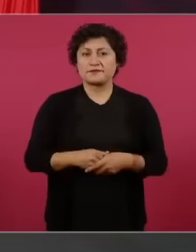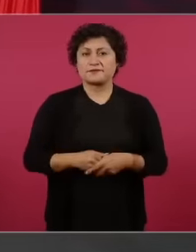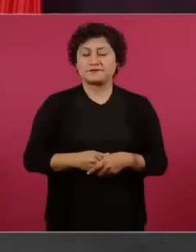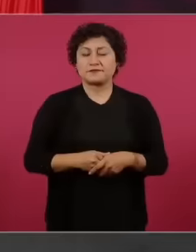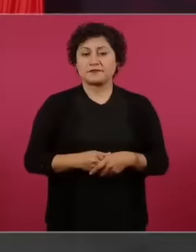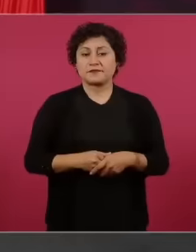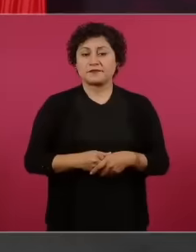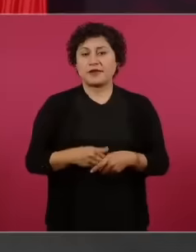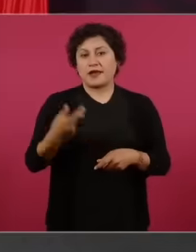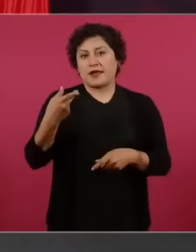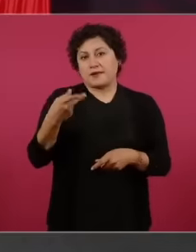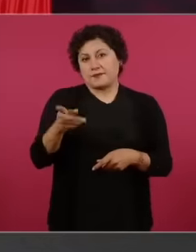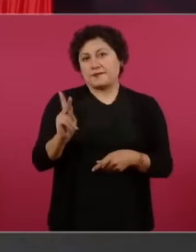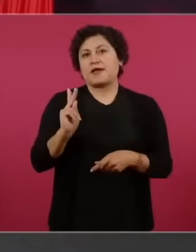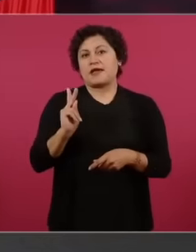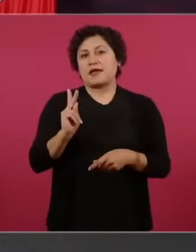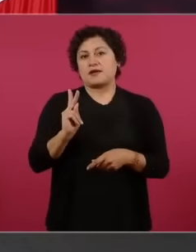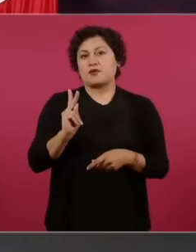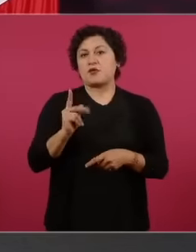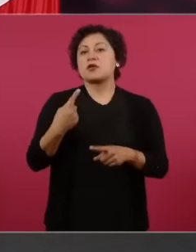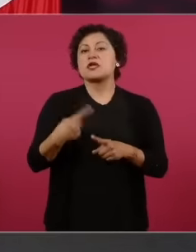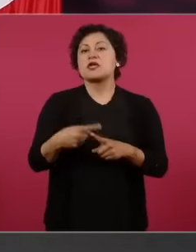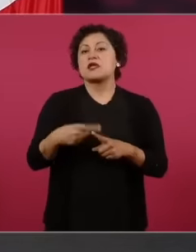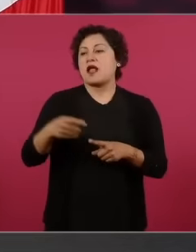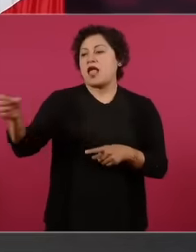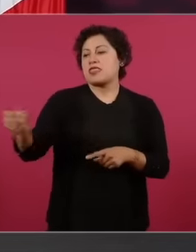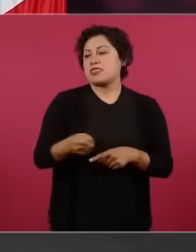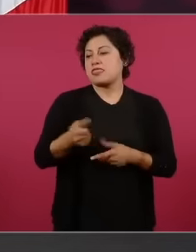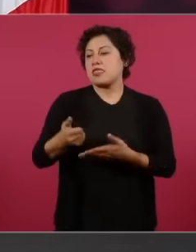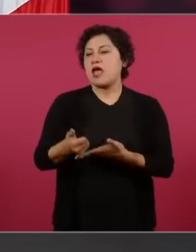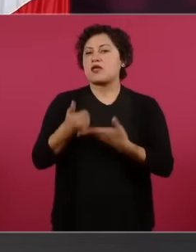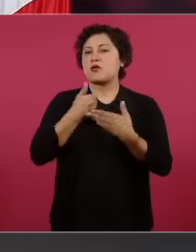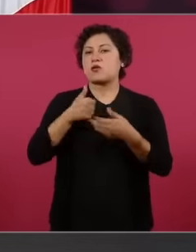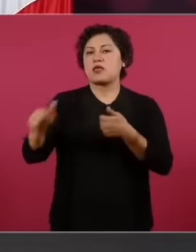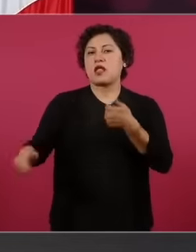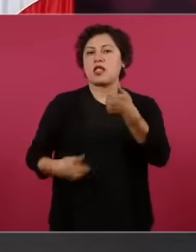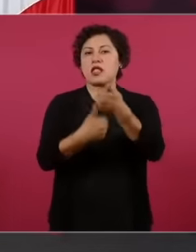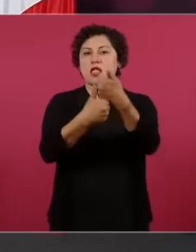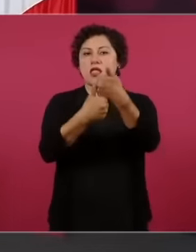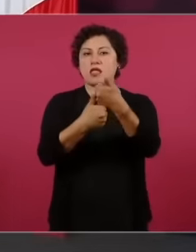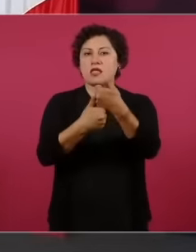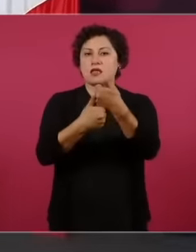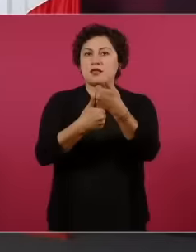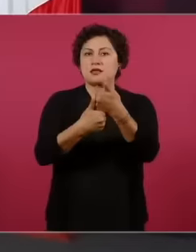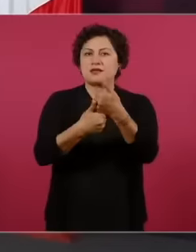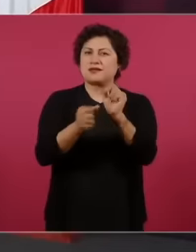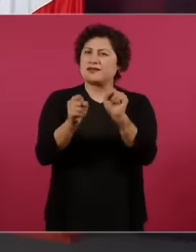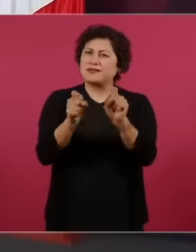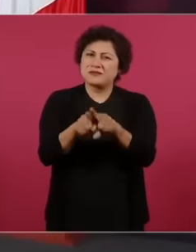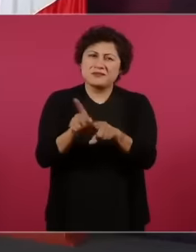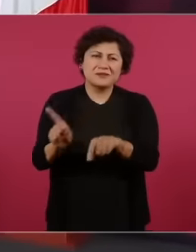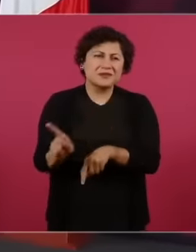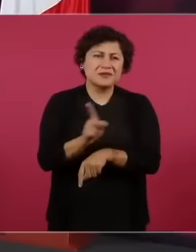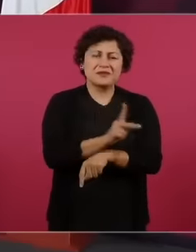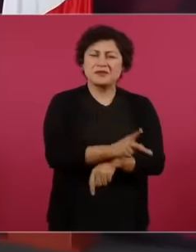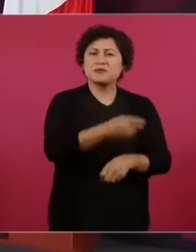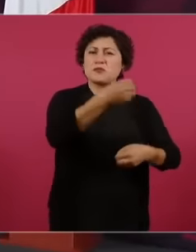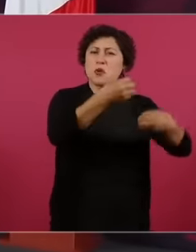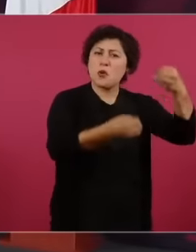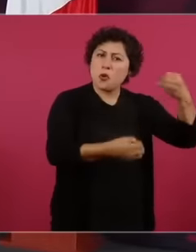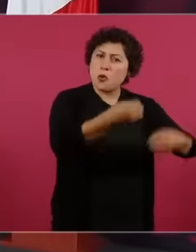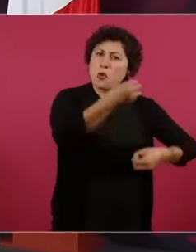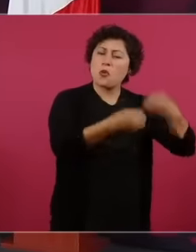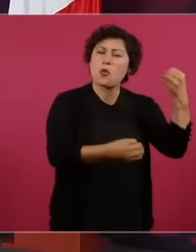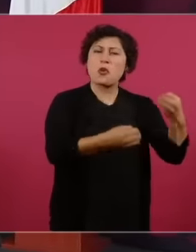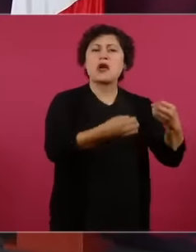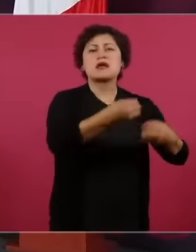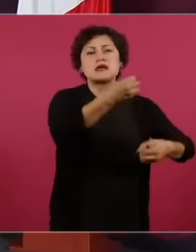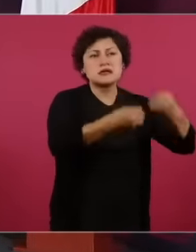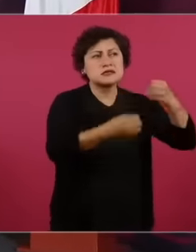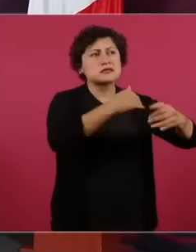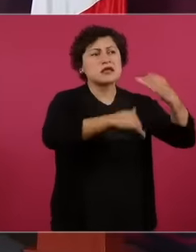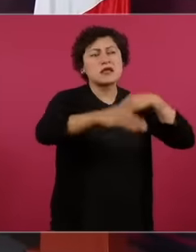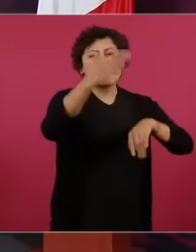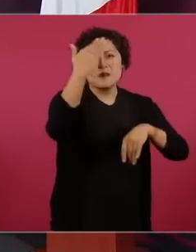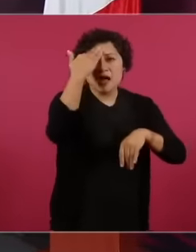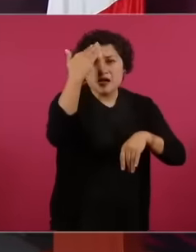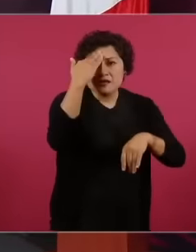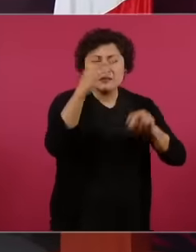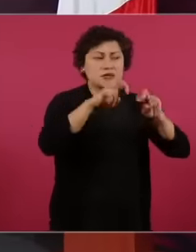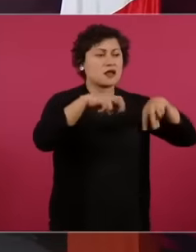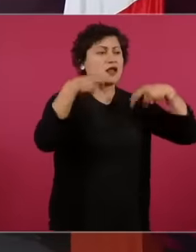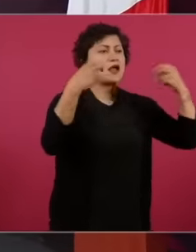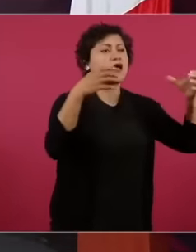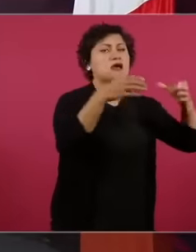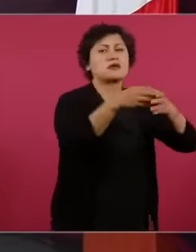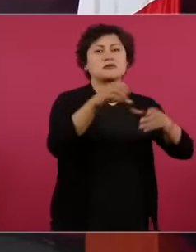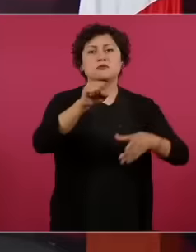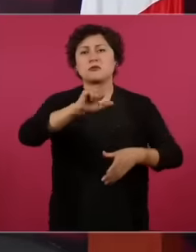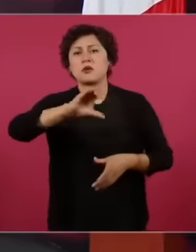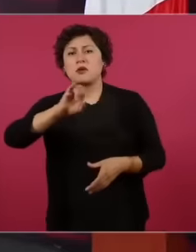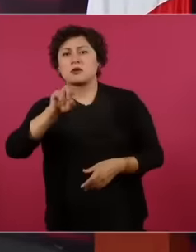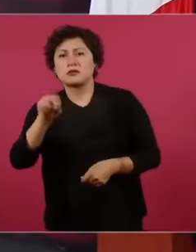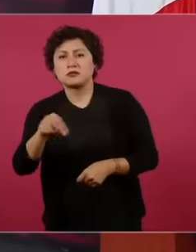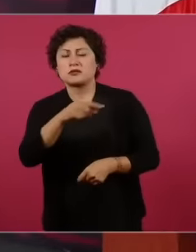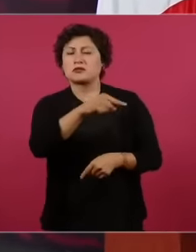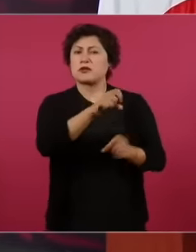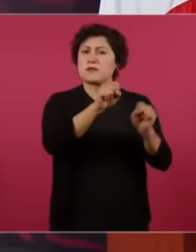assistants, the same, the judges and the magistrates and the ministers work the group they have